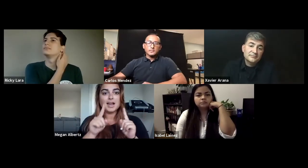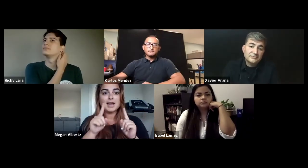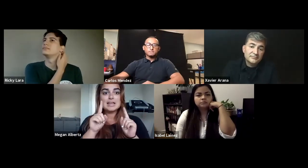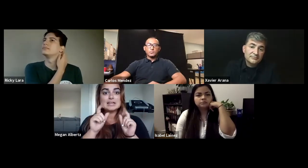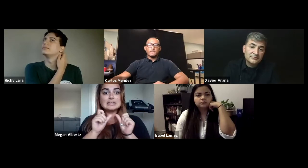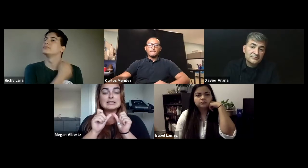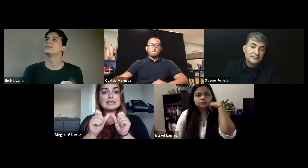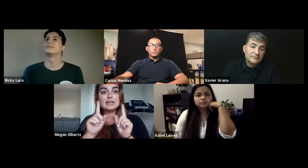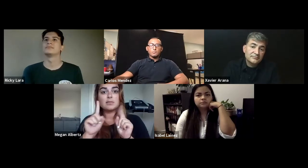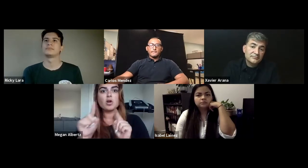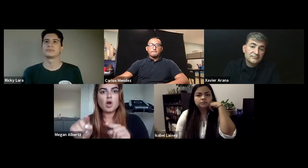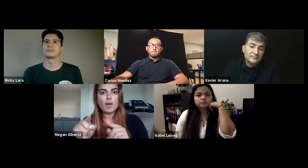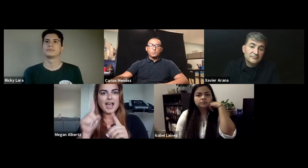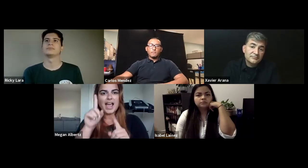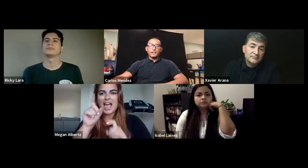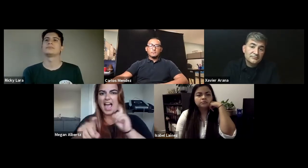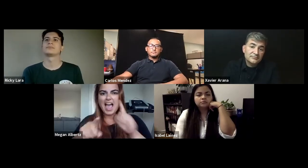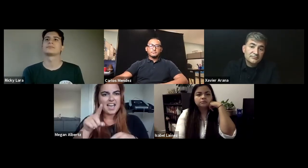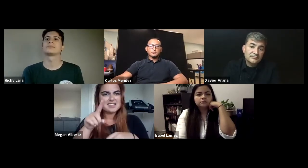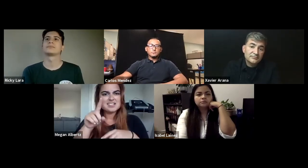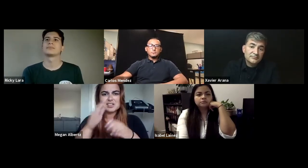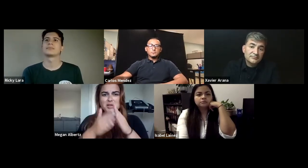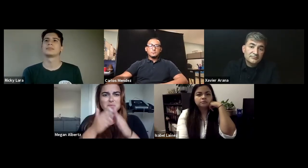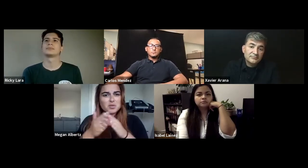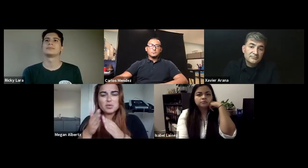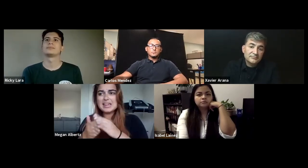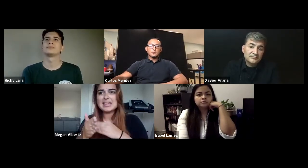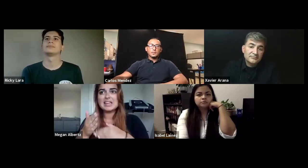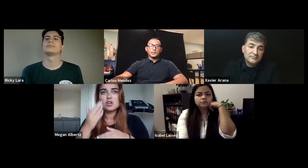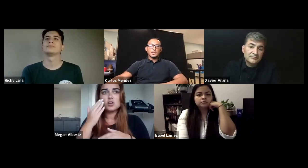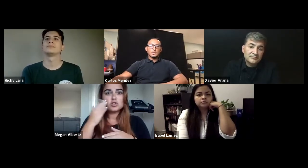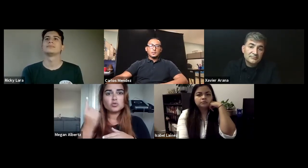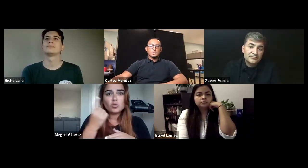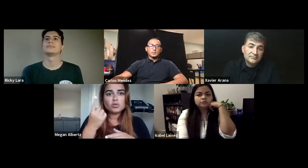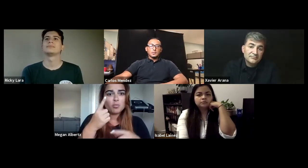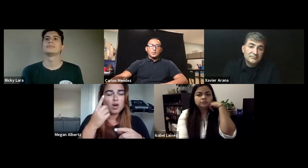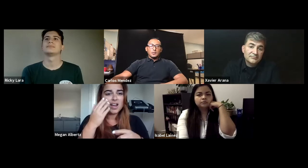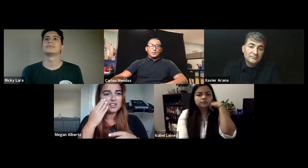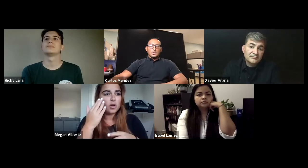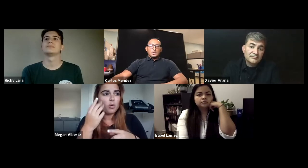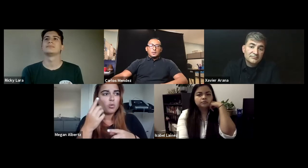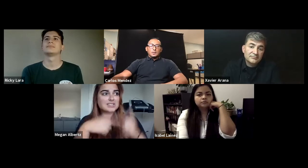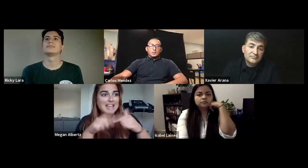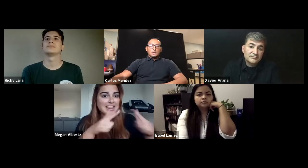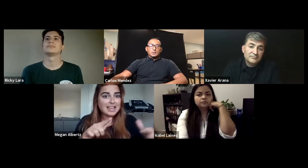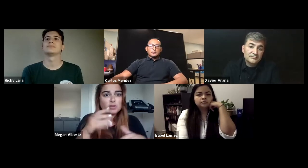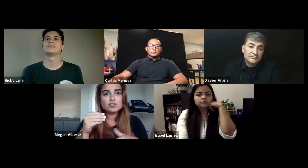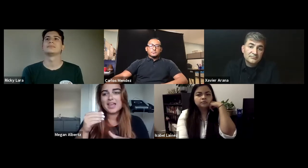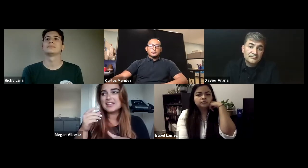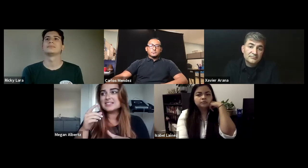I don't think that there's a solution, but I think continuing to ask the community,